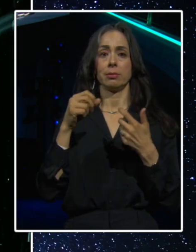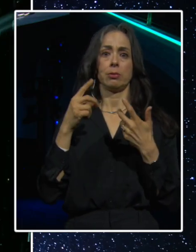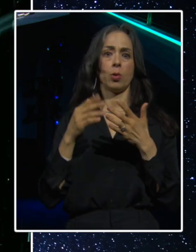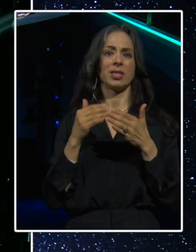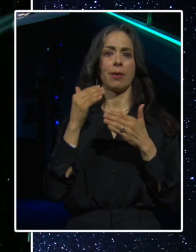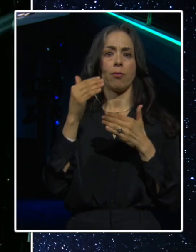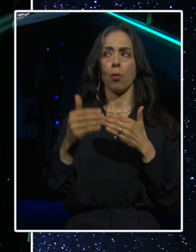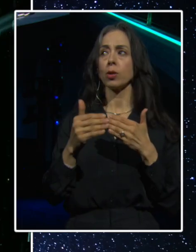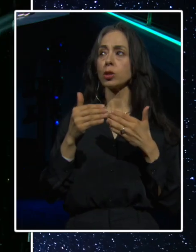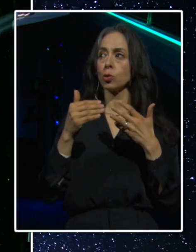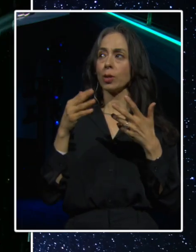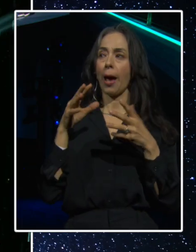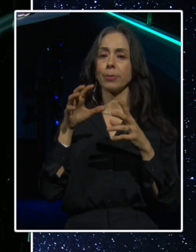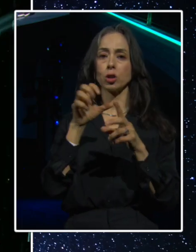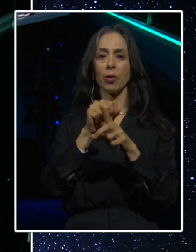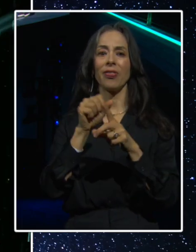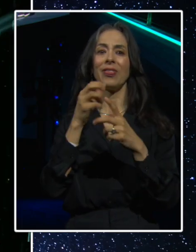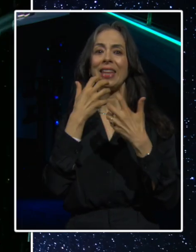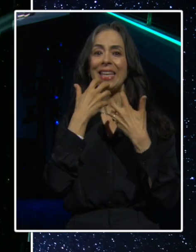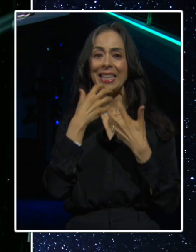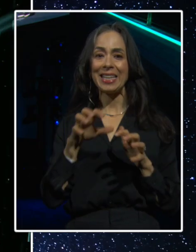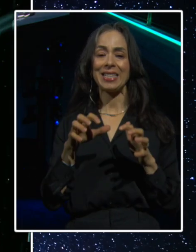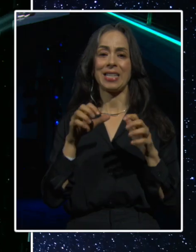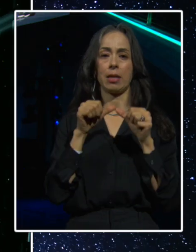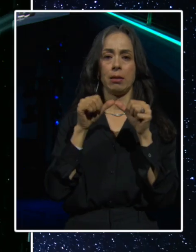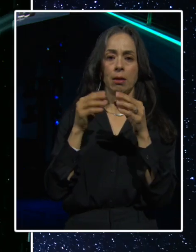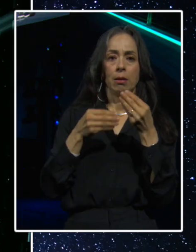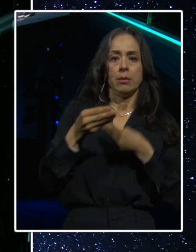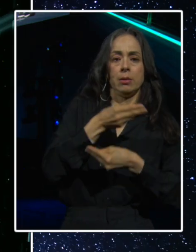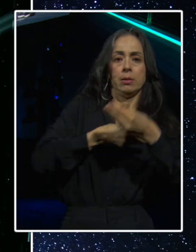capturing the heat and repurposing in more sustainable ways.